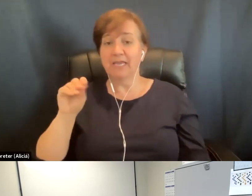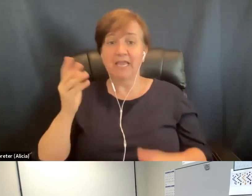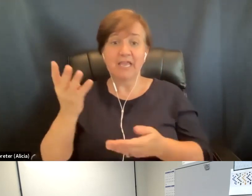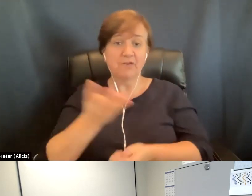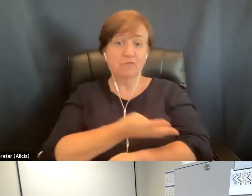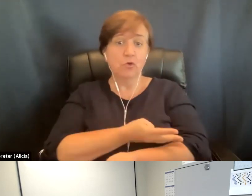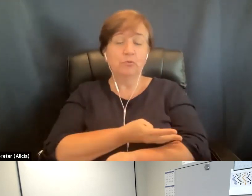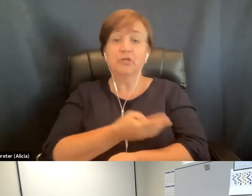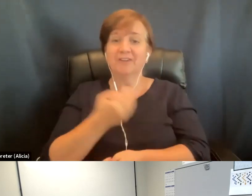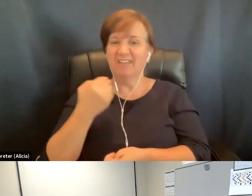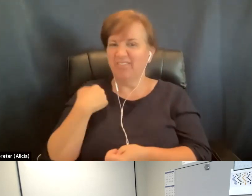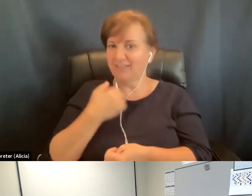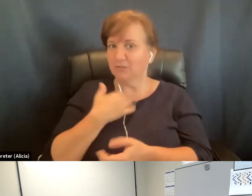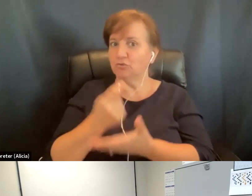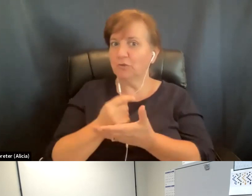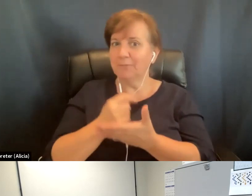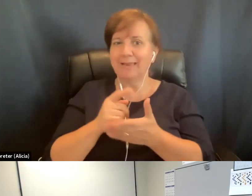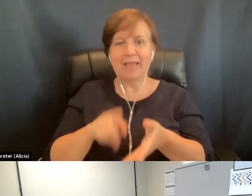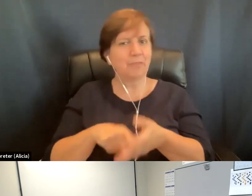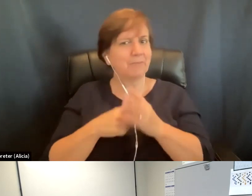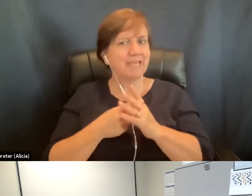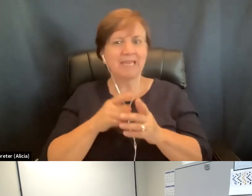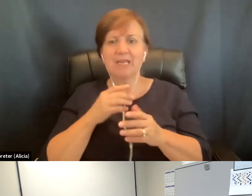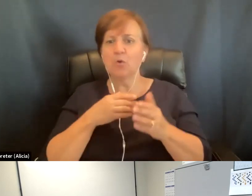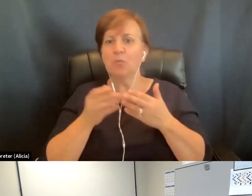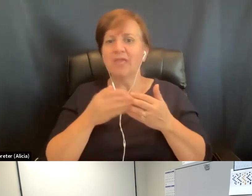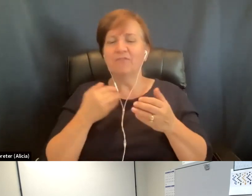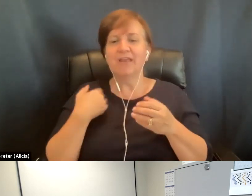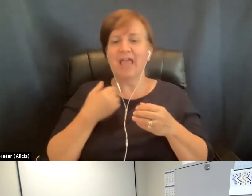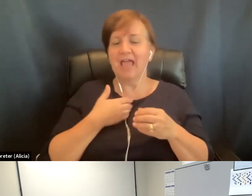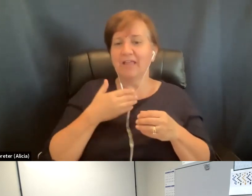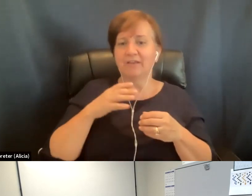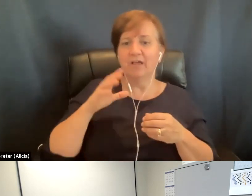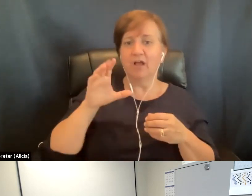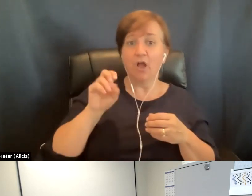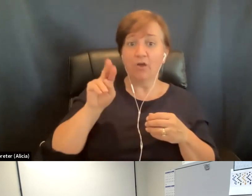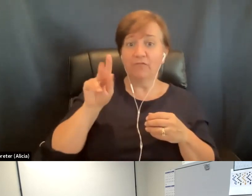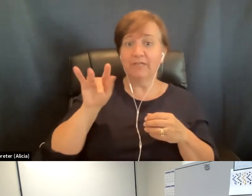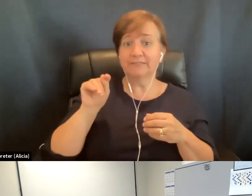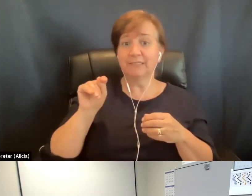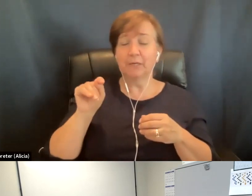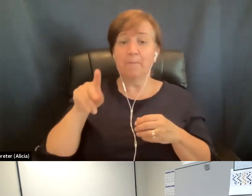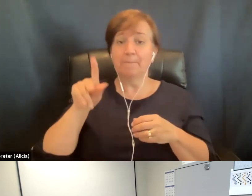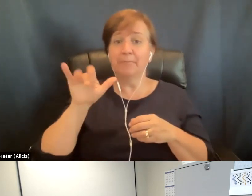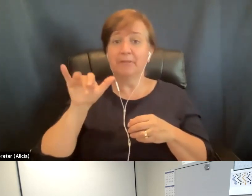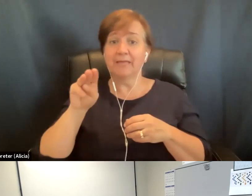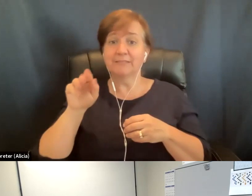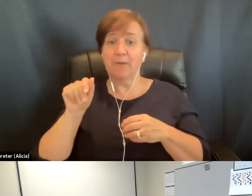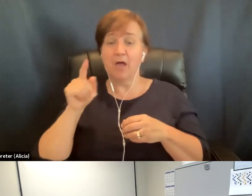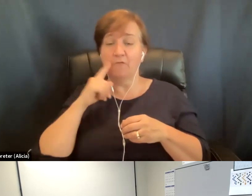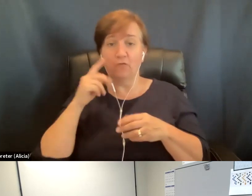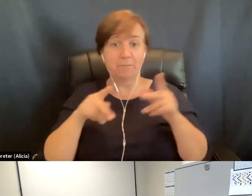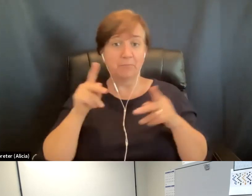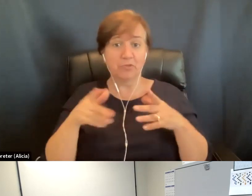Dr. Elsa Villarino: Direct at the beginning, we even had convalescing plasma from donors that were recovered from the vaccine, but this is.